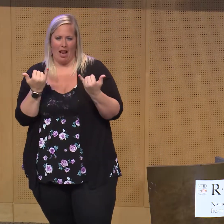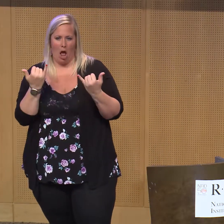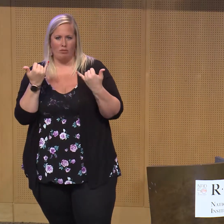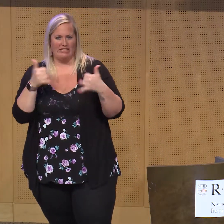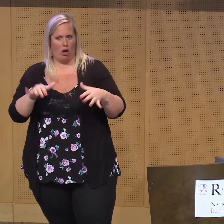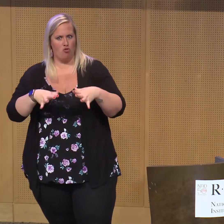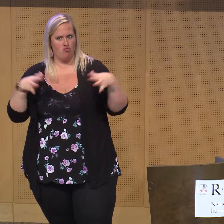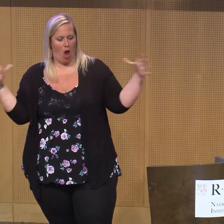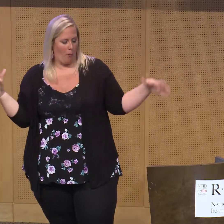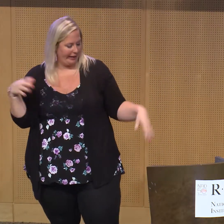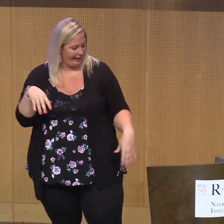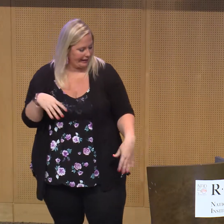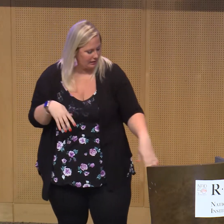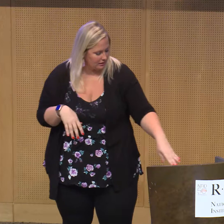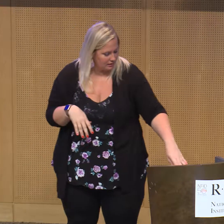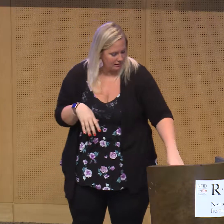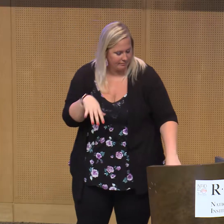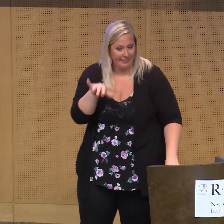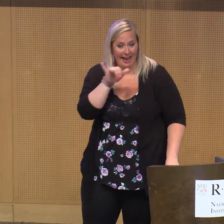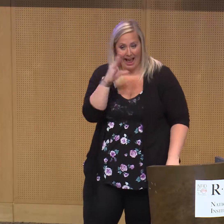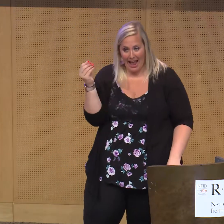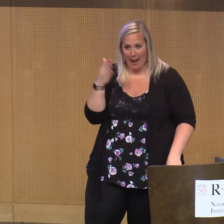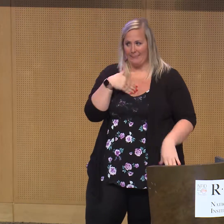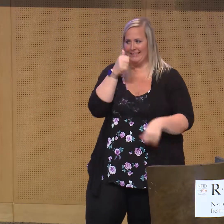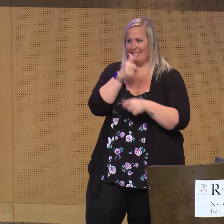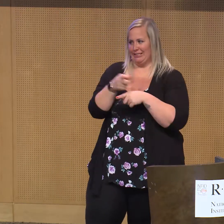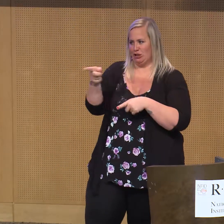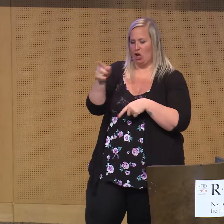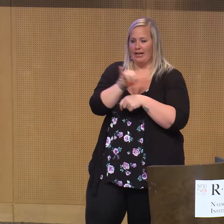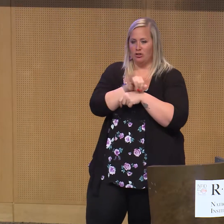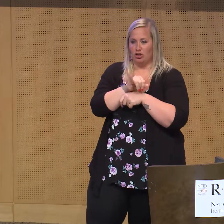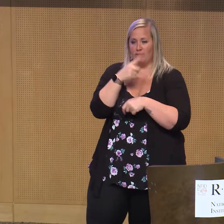We were a 12-person company. Now we've grown to about 25 people.